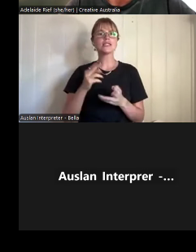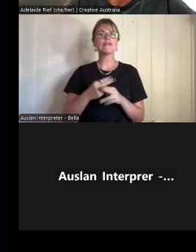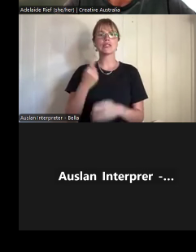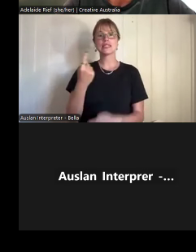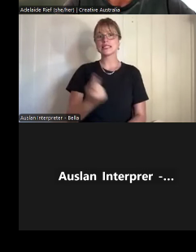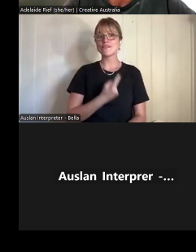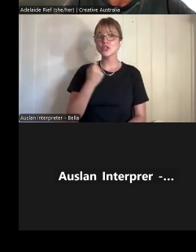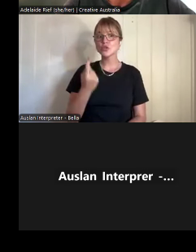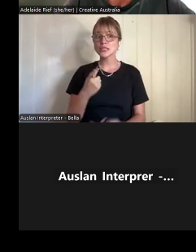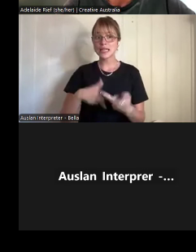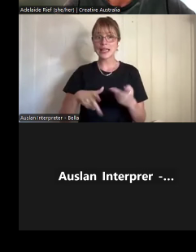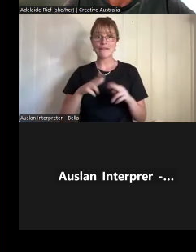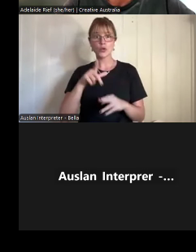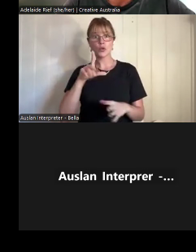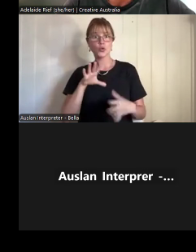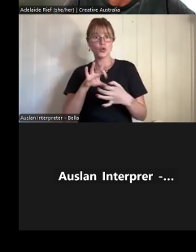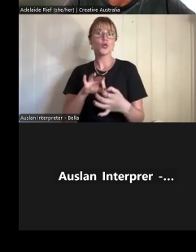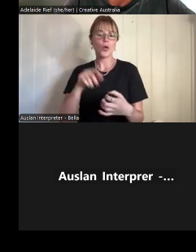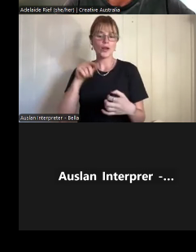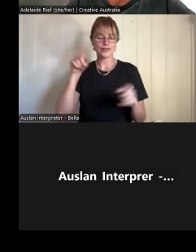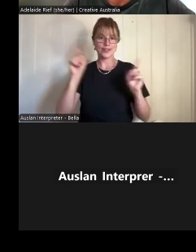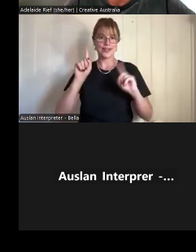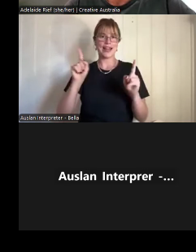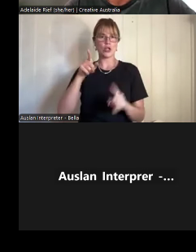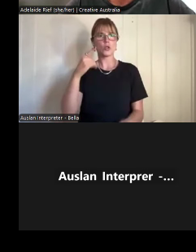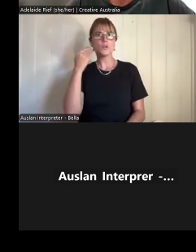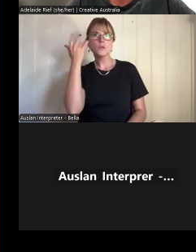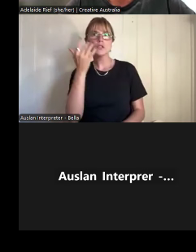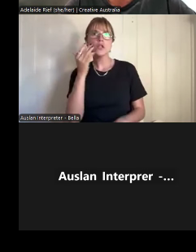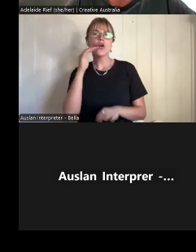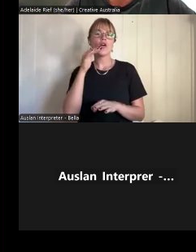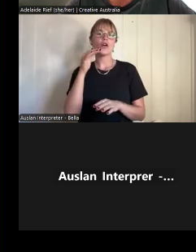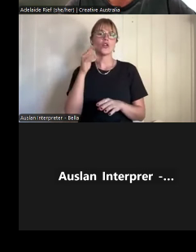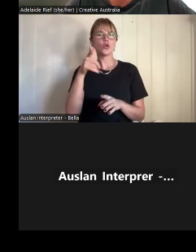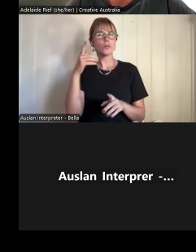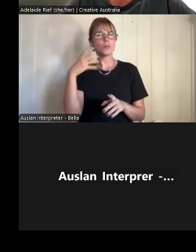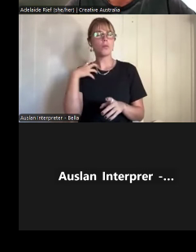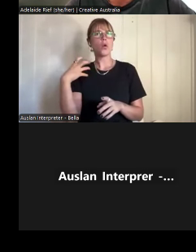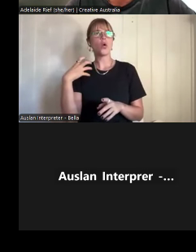webinar and you want to hear about the fund for organisations, please hold on, I will get to that